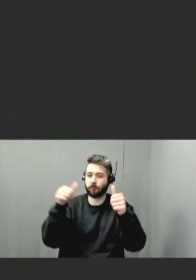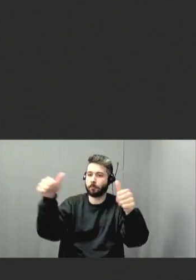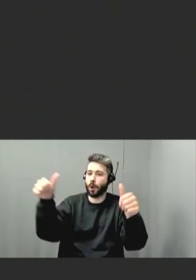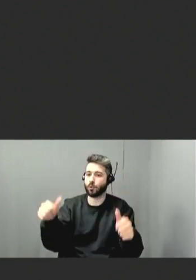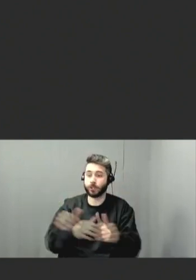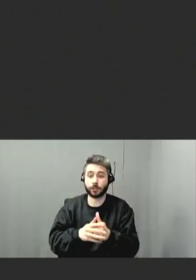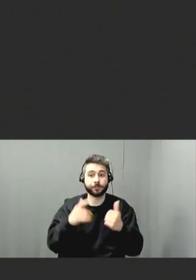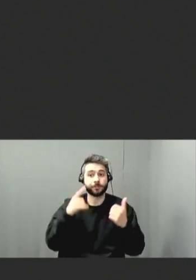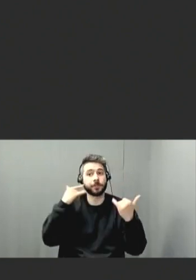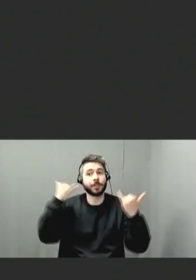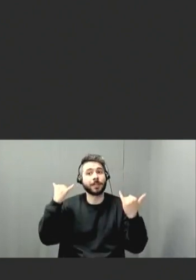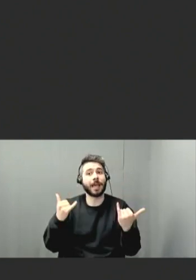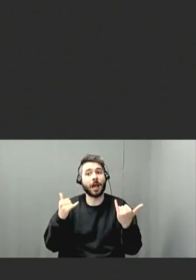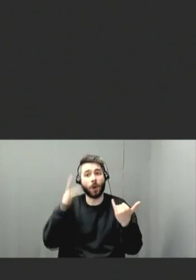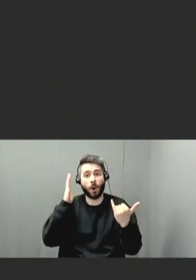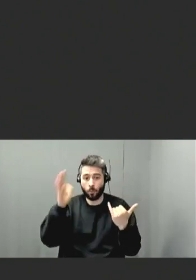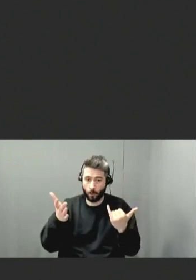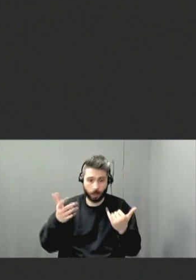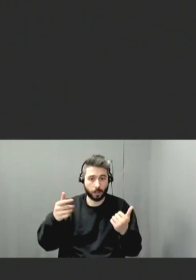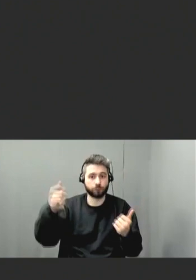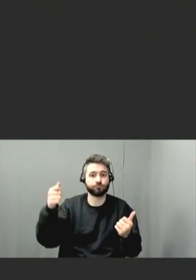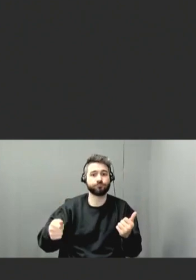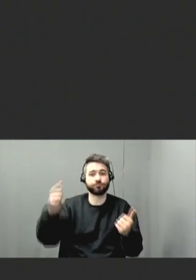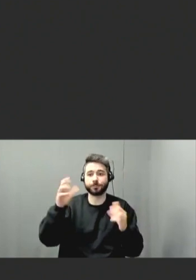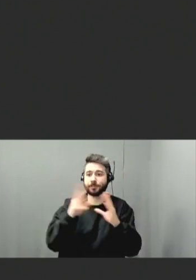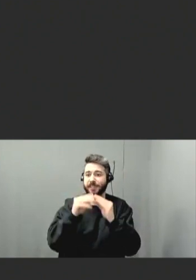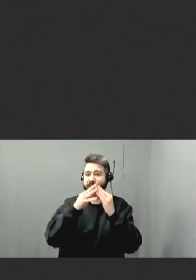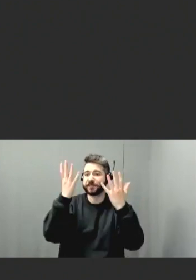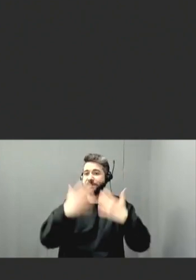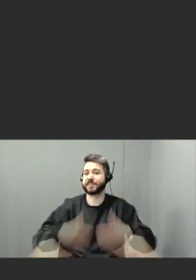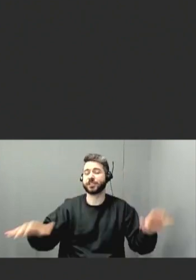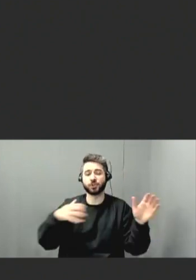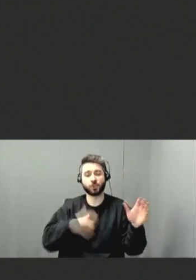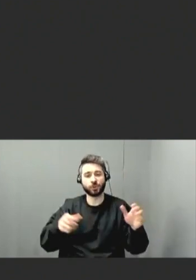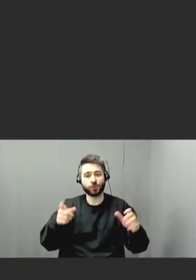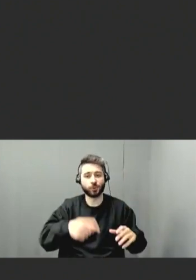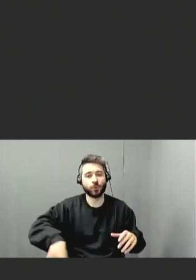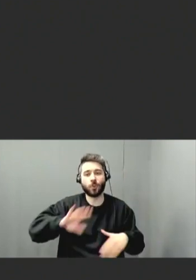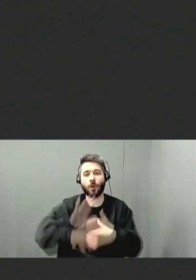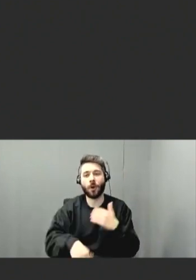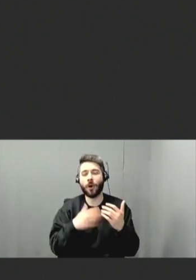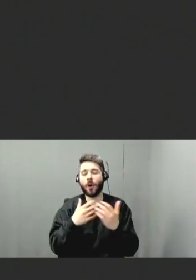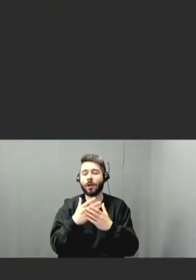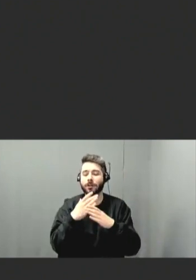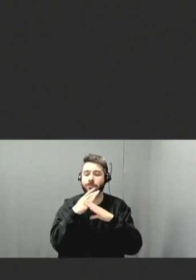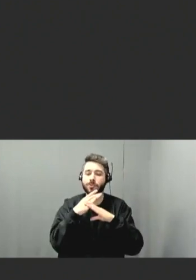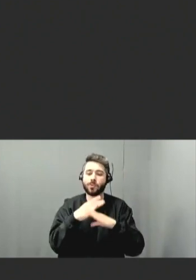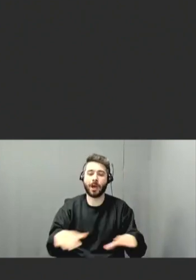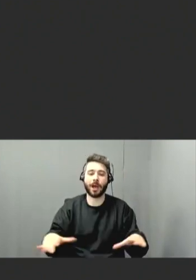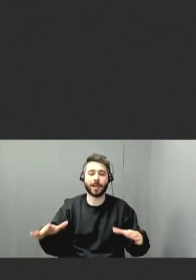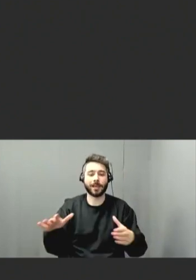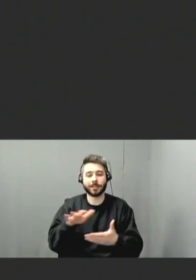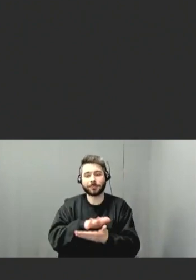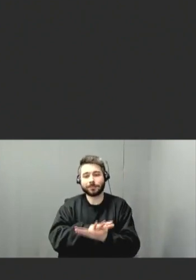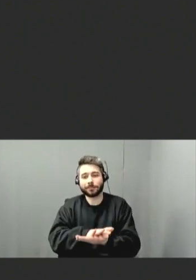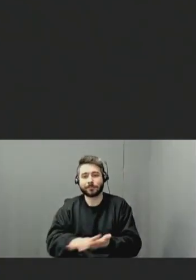At this time, I will call our meeting adjourned and wish you all a quiet and pleasant weekend.